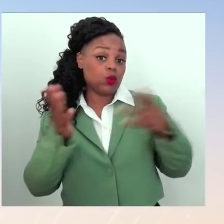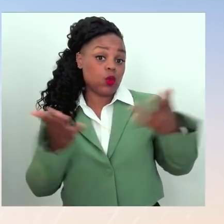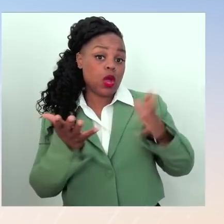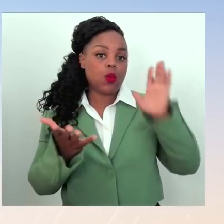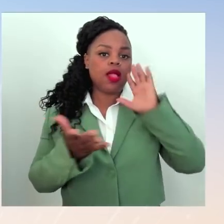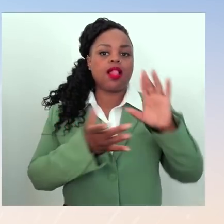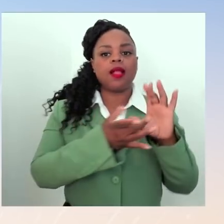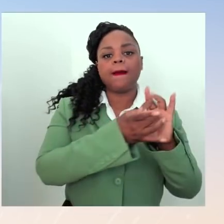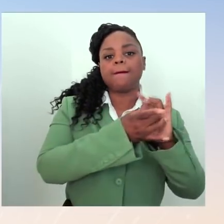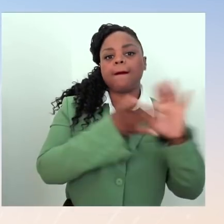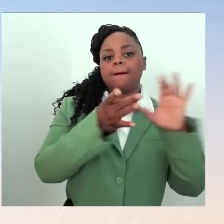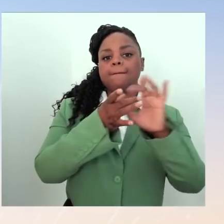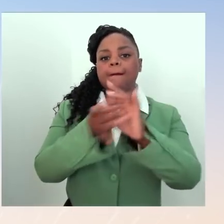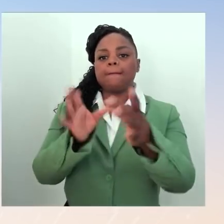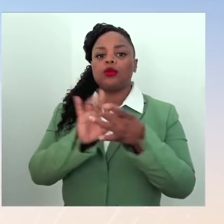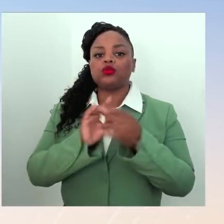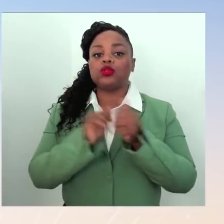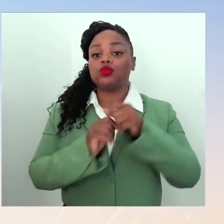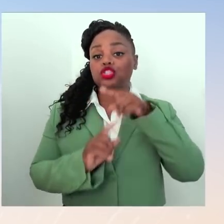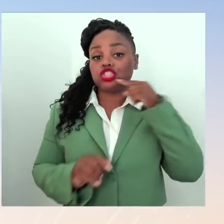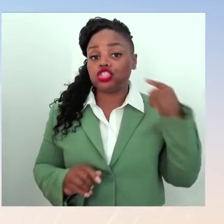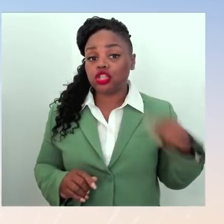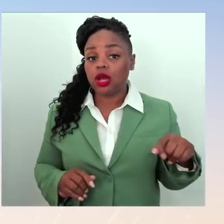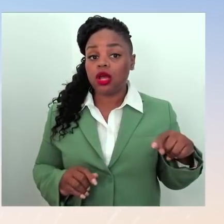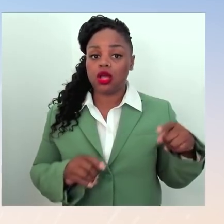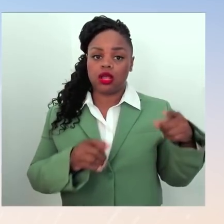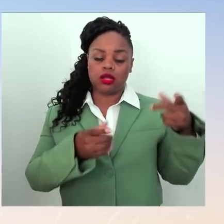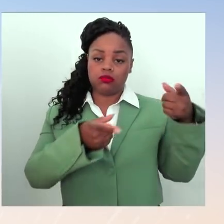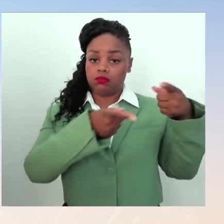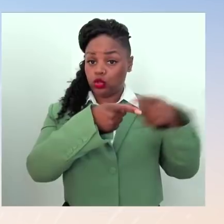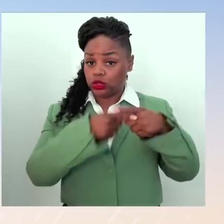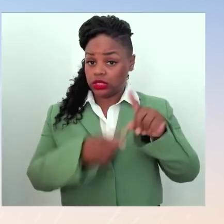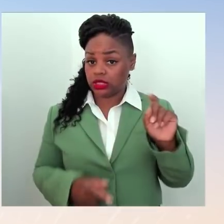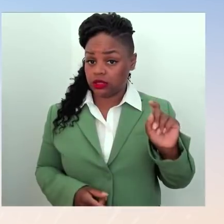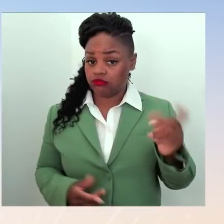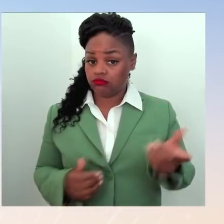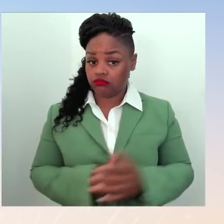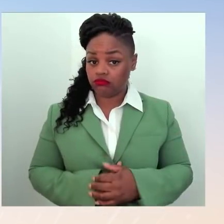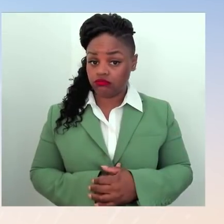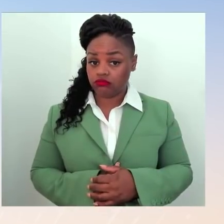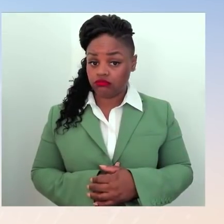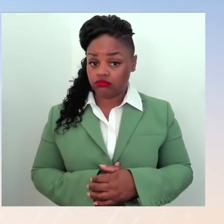either through legislation or through other avenues. Ms. Psaki: We have -- I've seen those reports,